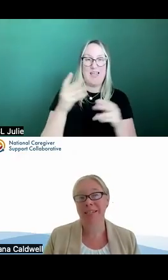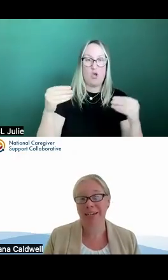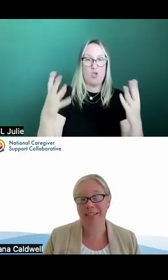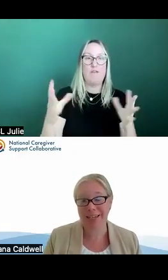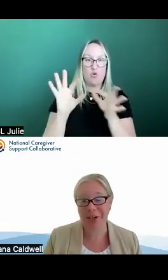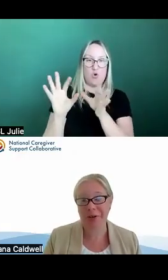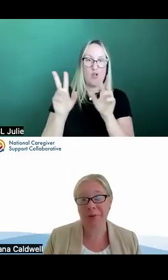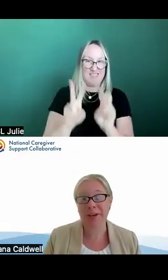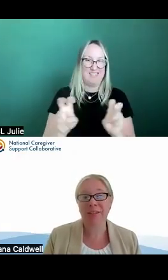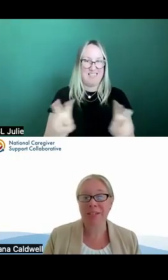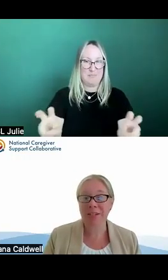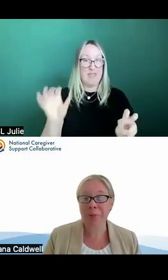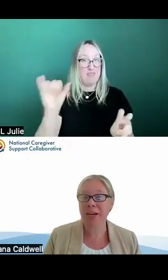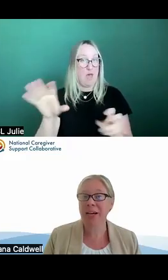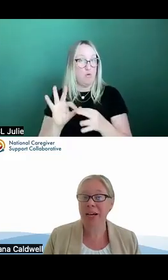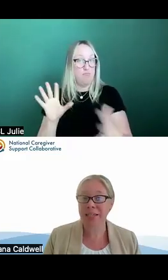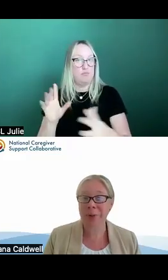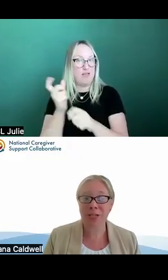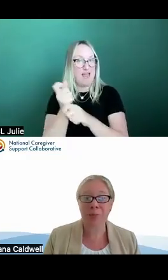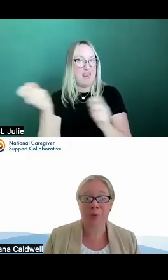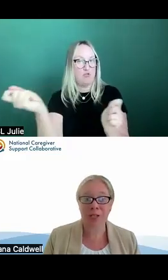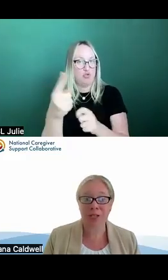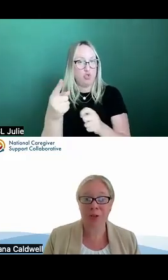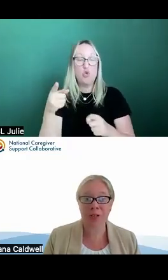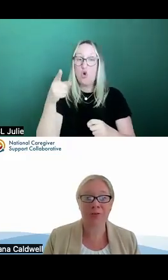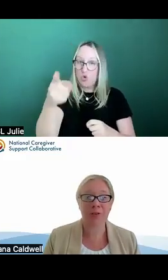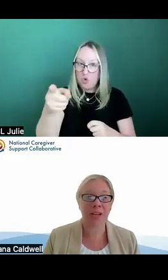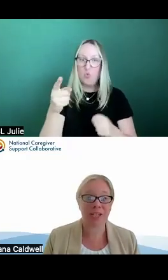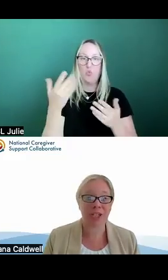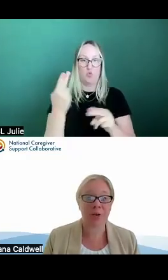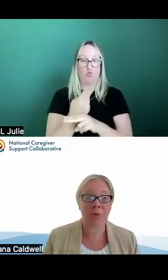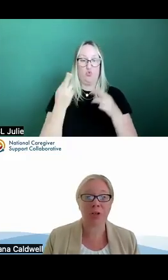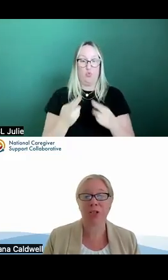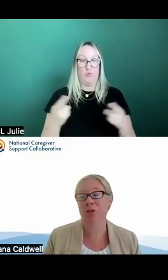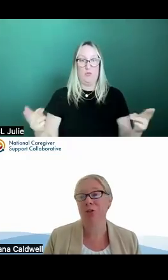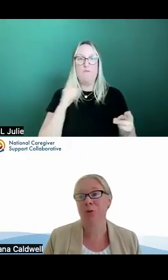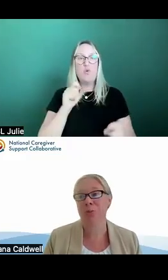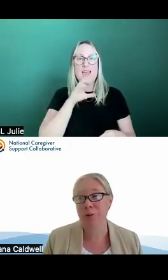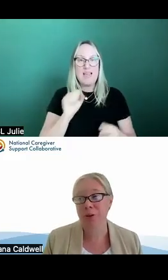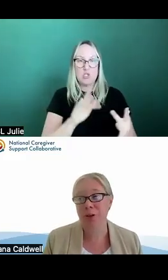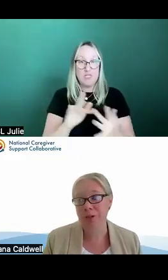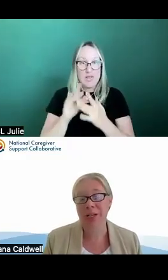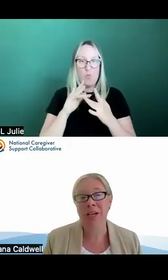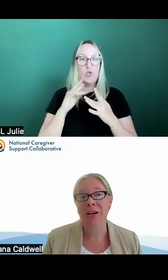next year. This is going to be a customizable resource for the aging network to promote use